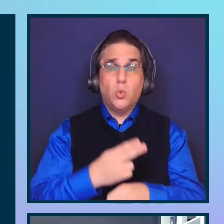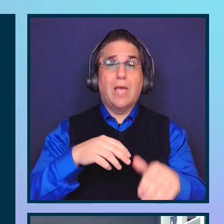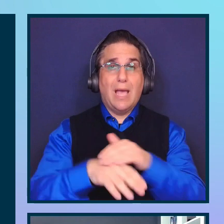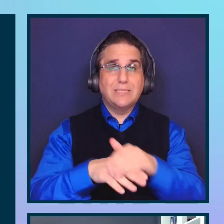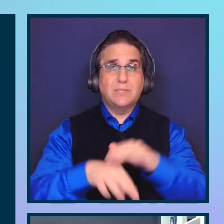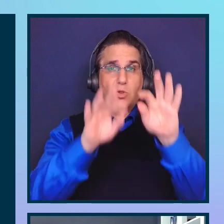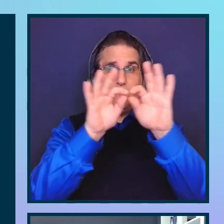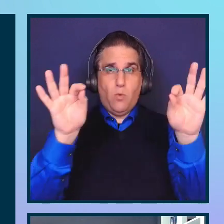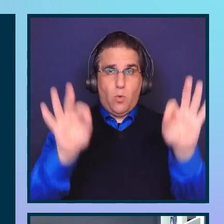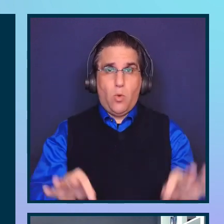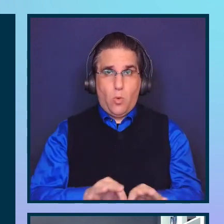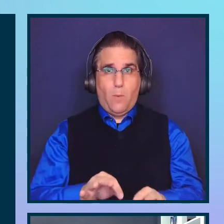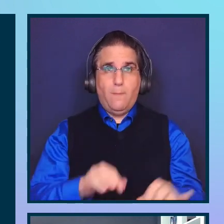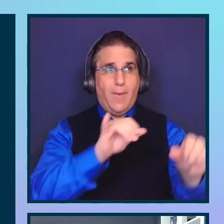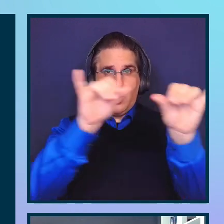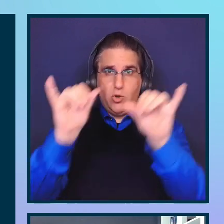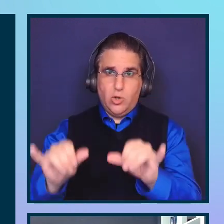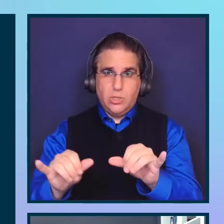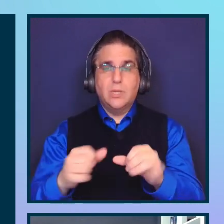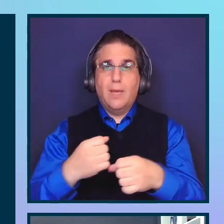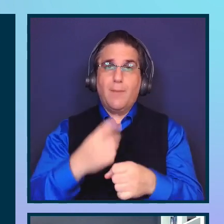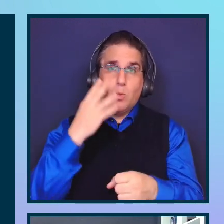try to make the experiences simple, and design with intent.